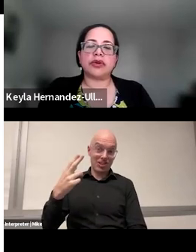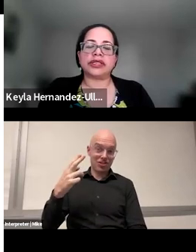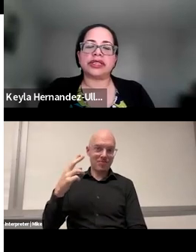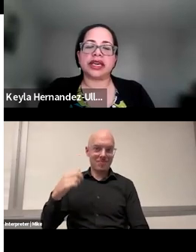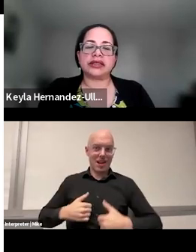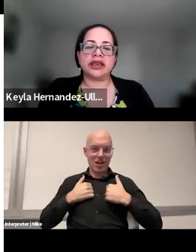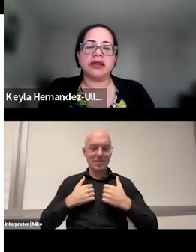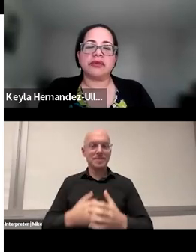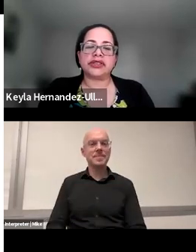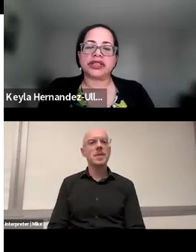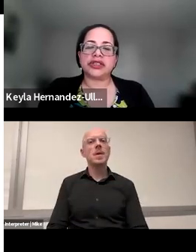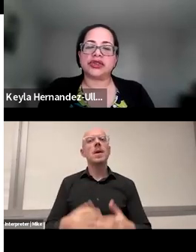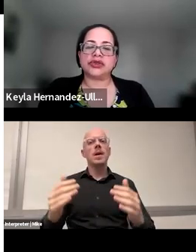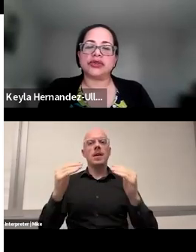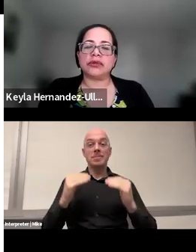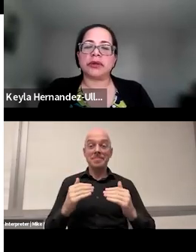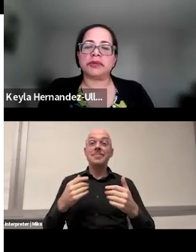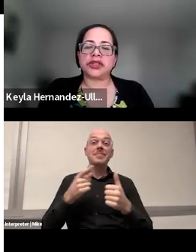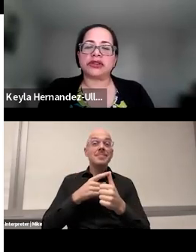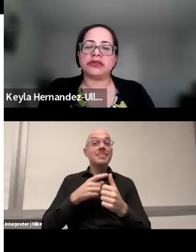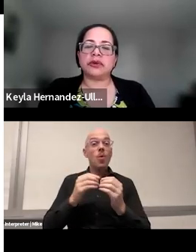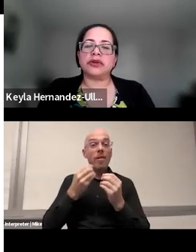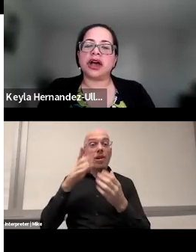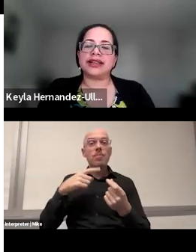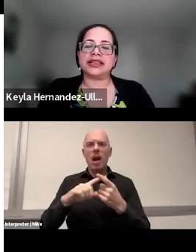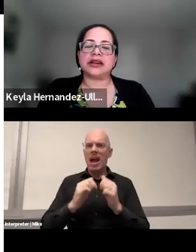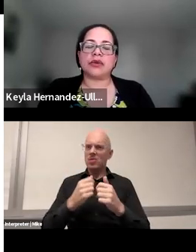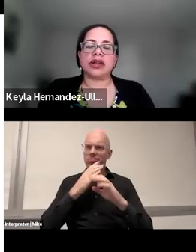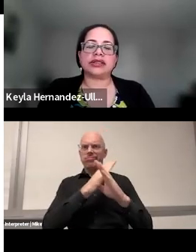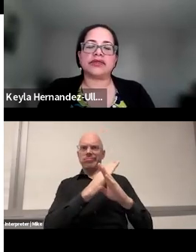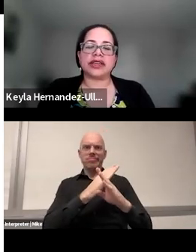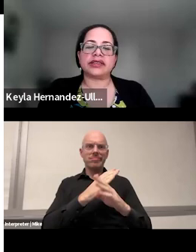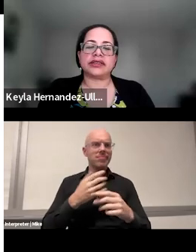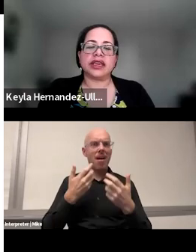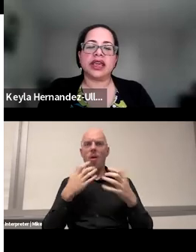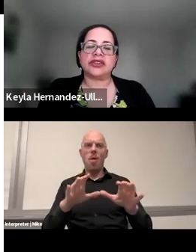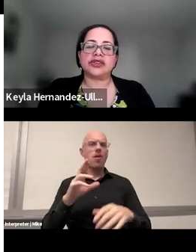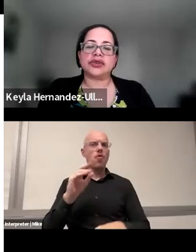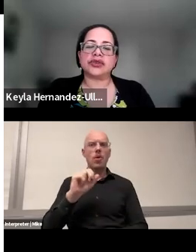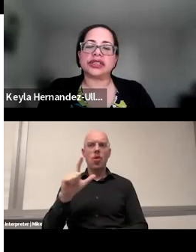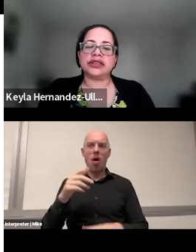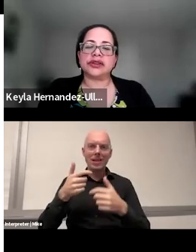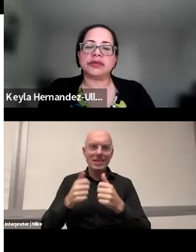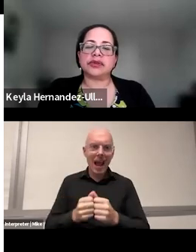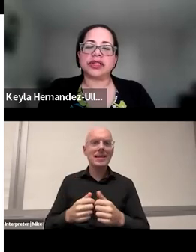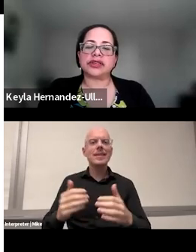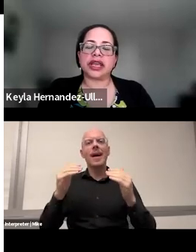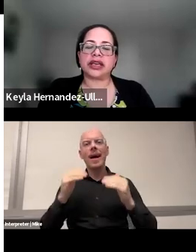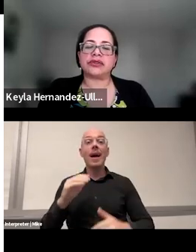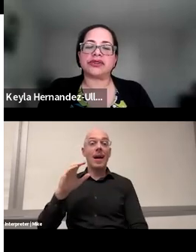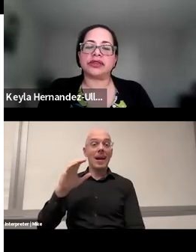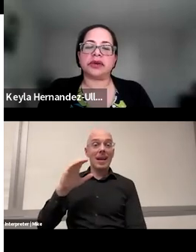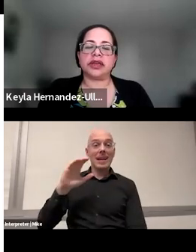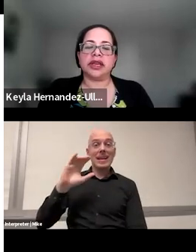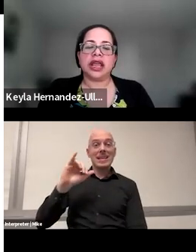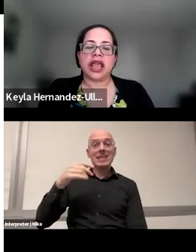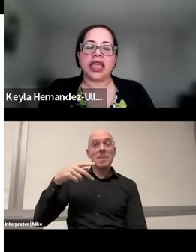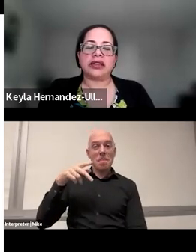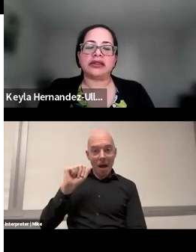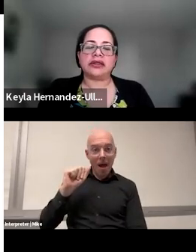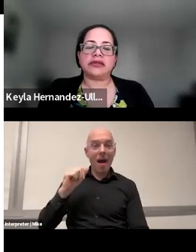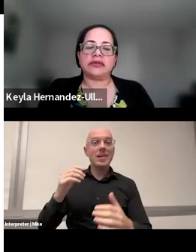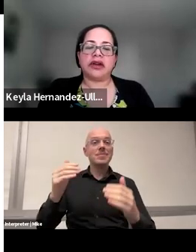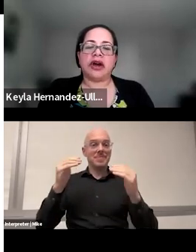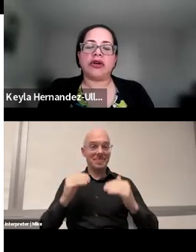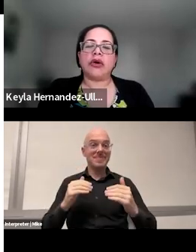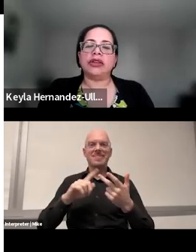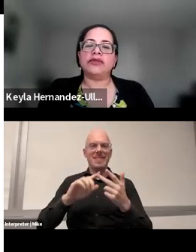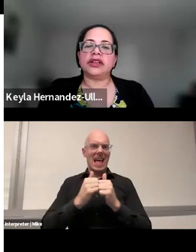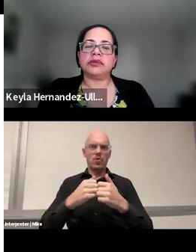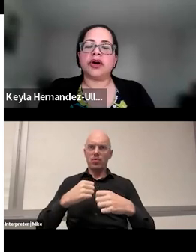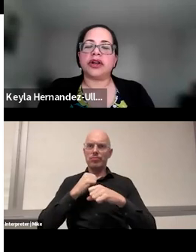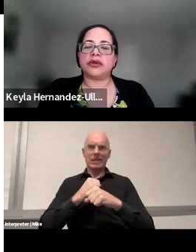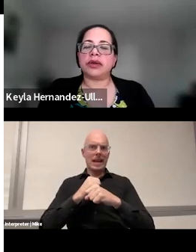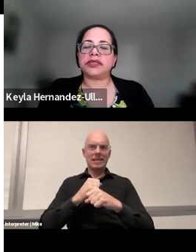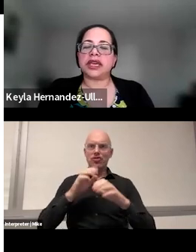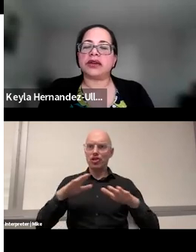Keyla Hernandez-Ulloa: information about stopping unwanted robocalls and texts, protecting children from objectionable content on wireless devices, the Children's Internet Protection Act or sipa, and